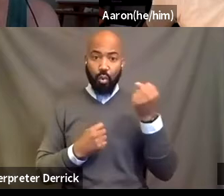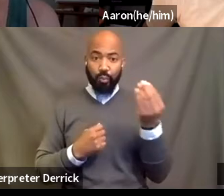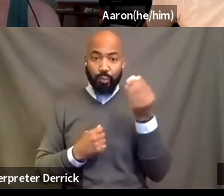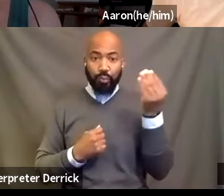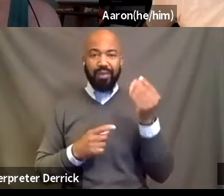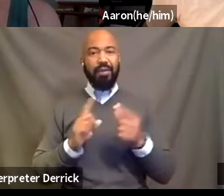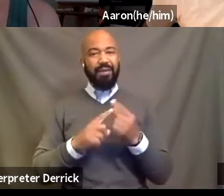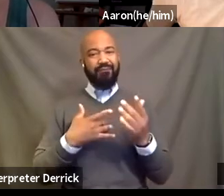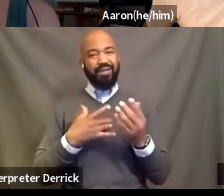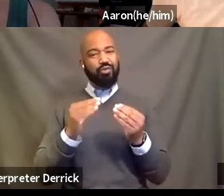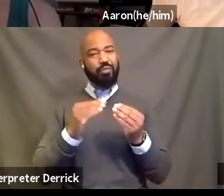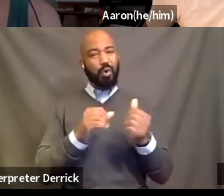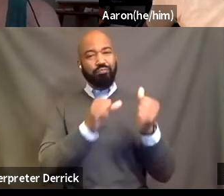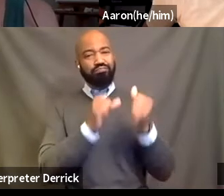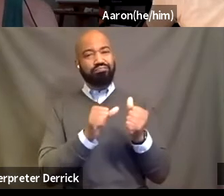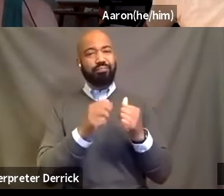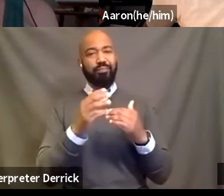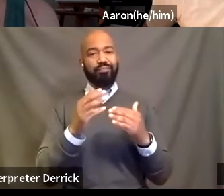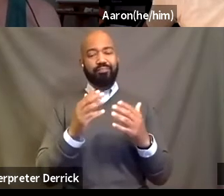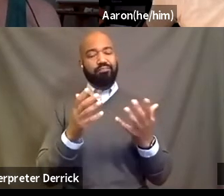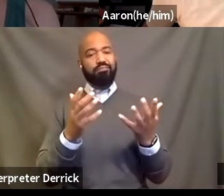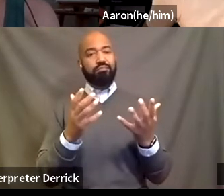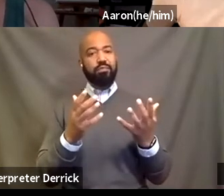x (they/themme): Speaking. x (they/themme): I.